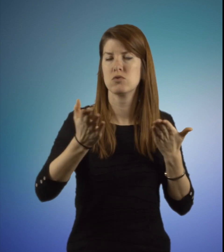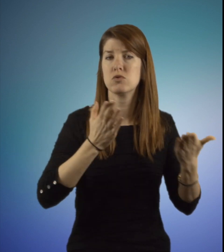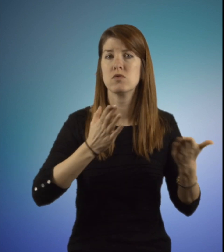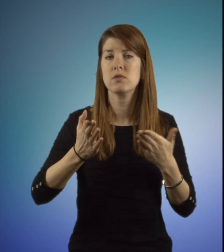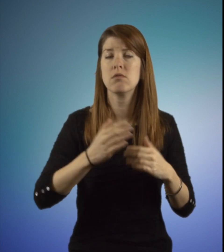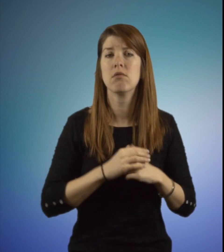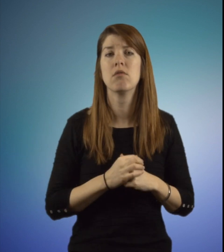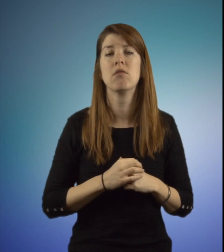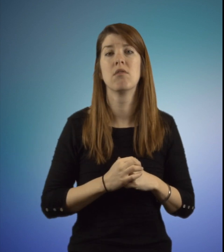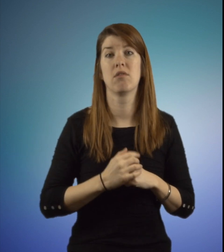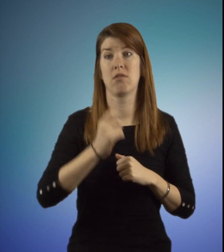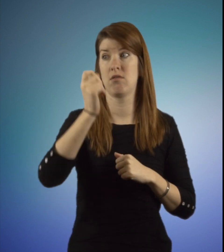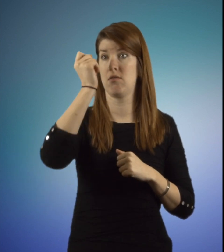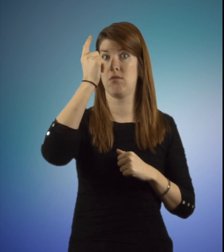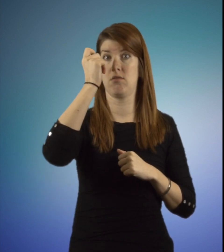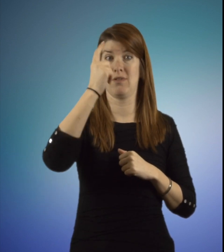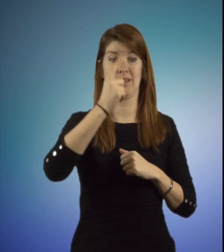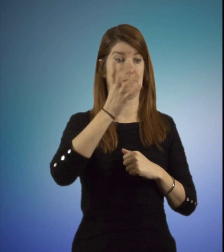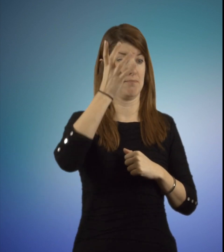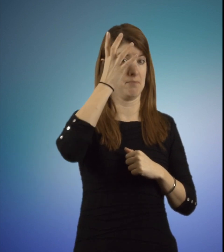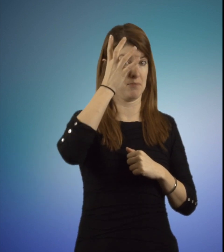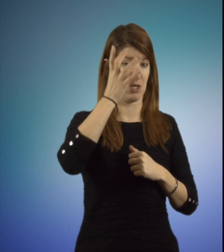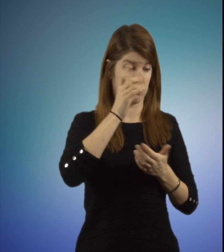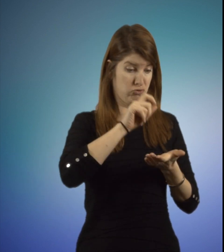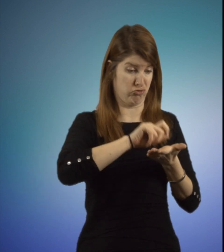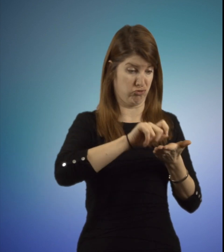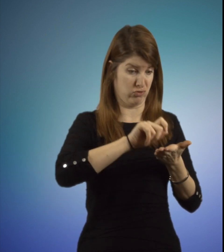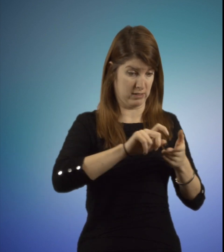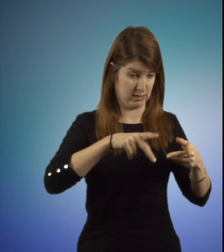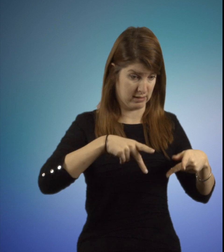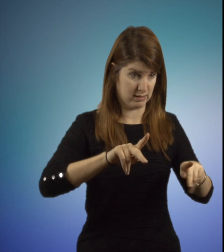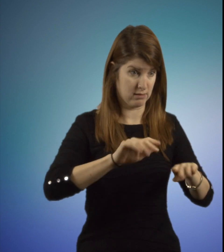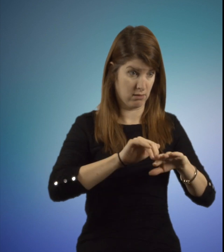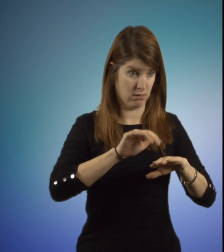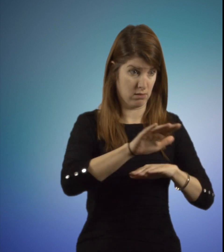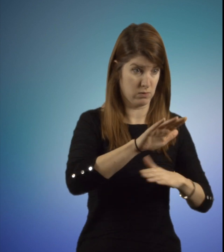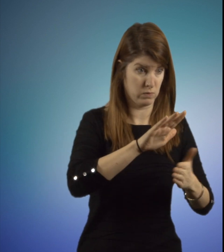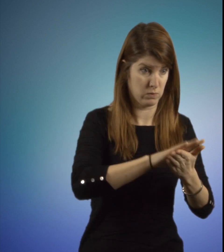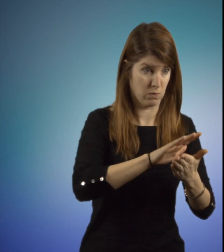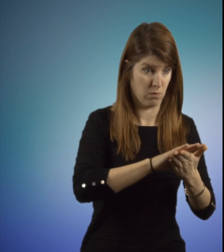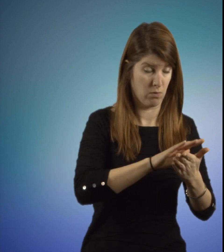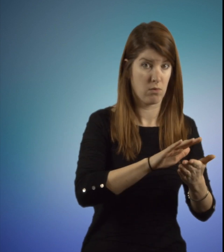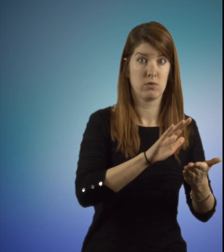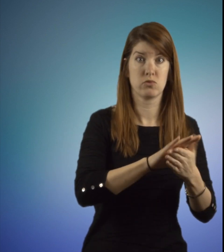It must be completed no later than the 60th calendar day following the date